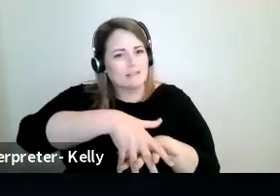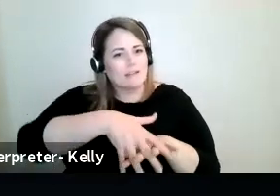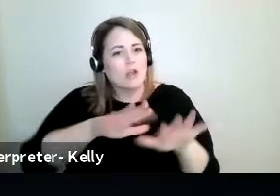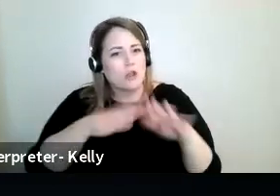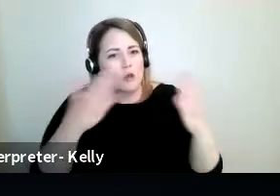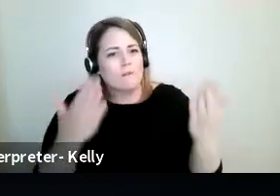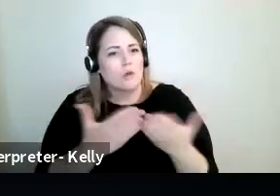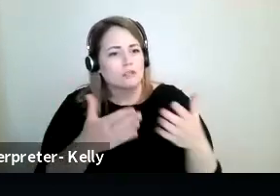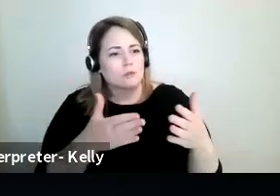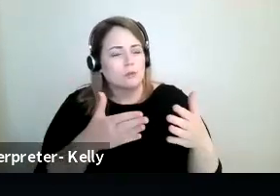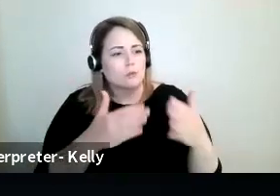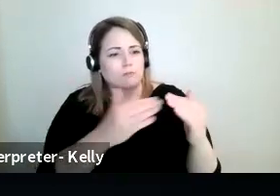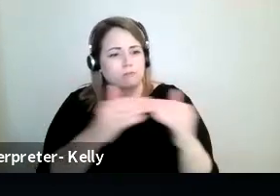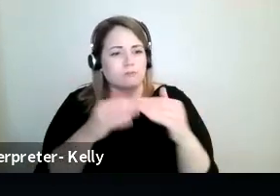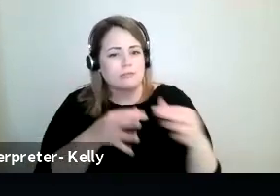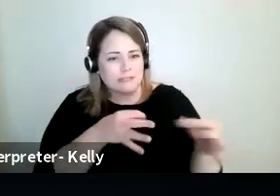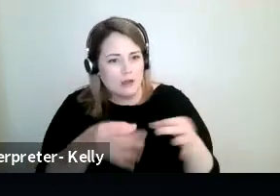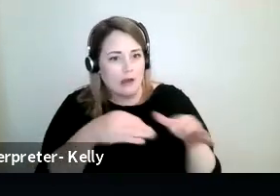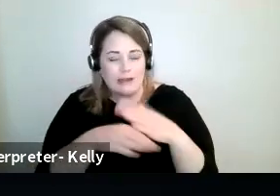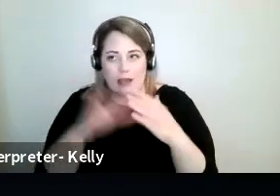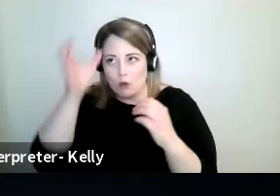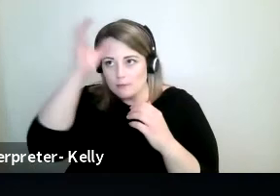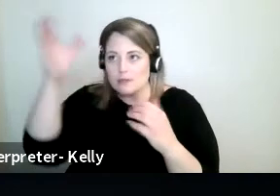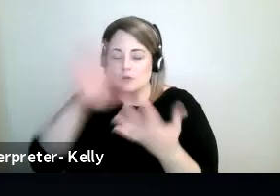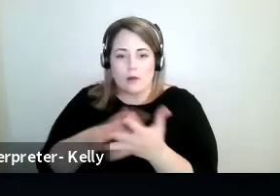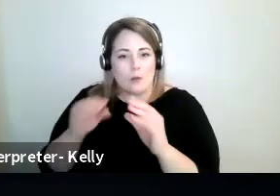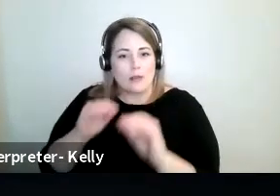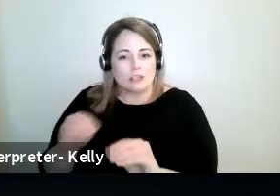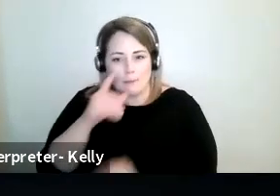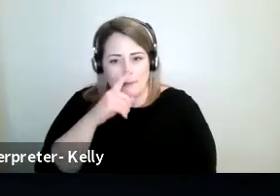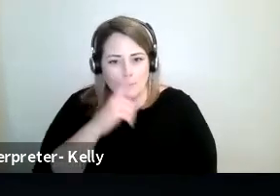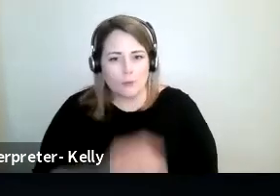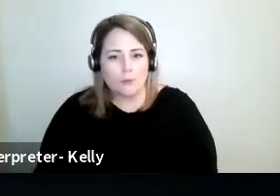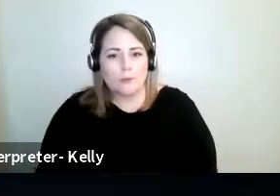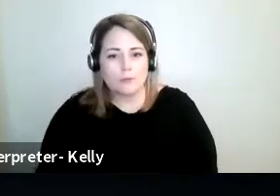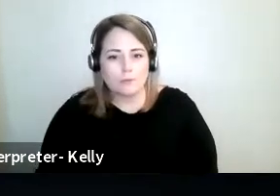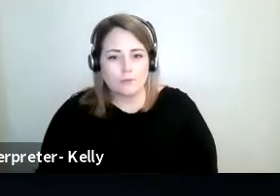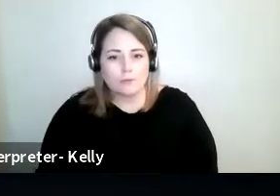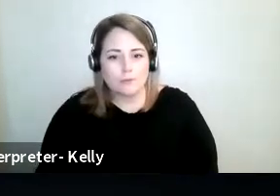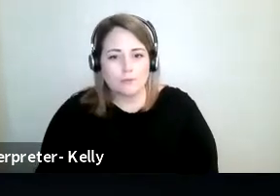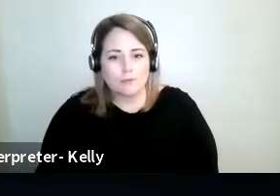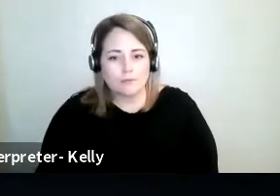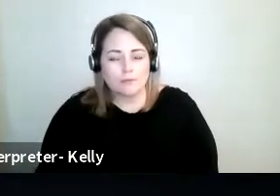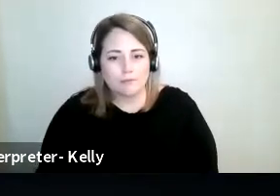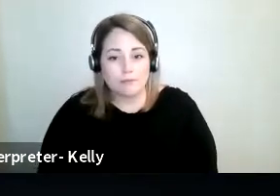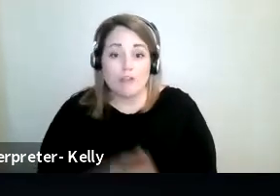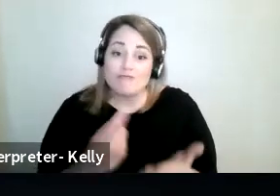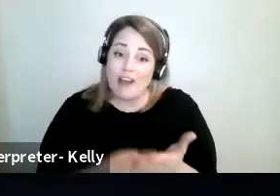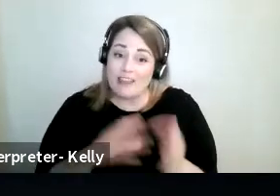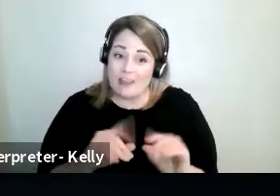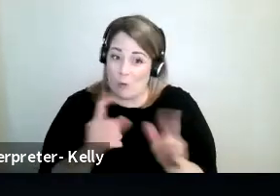in our conceptualisation of how we educate people, rather than what we all do now which is retrofit